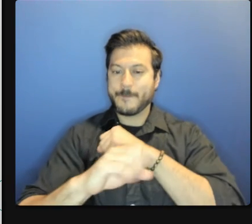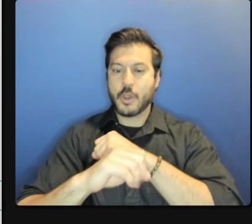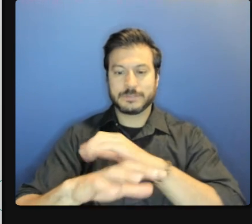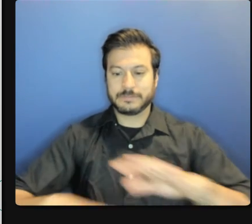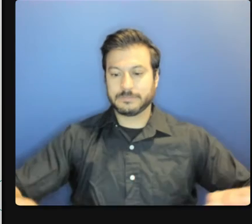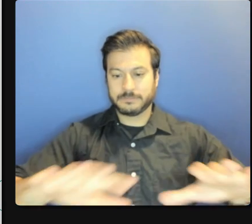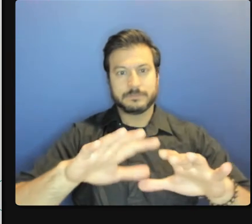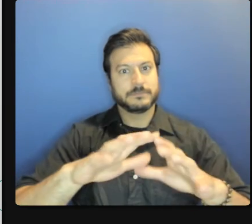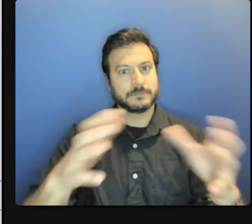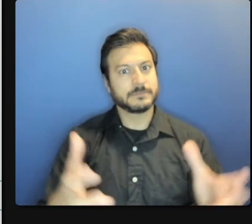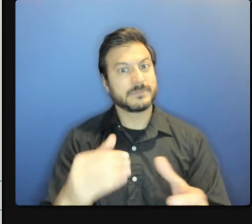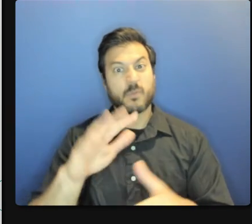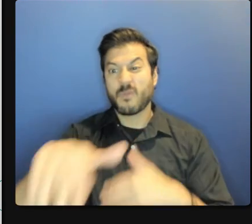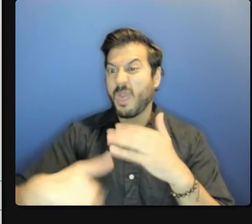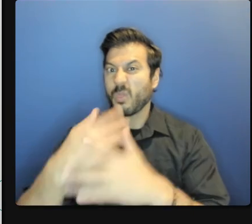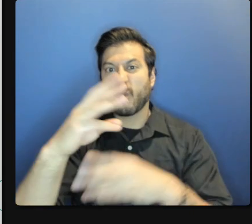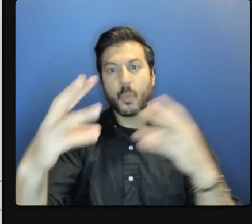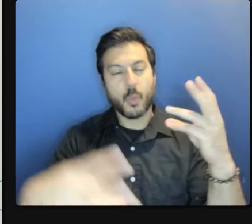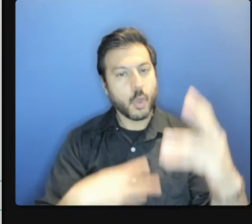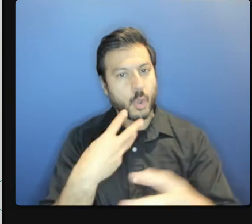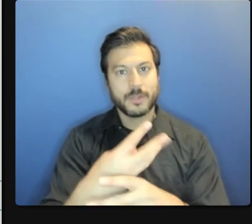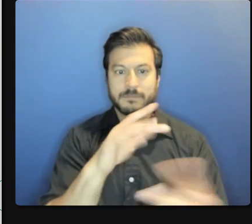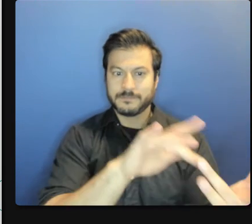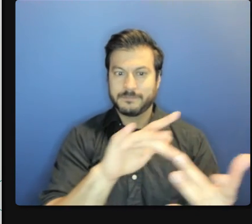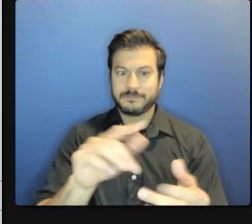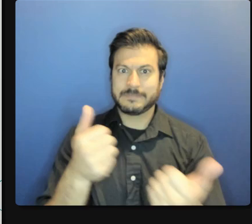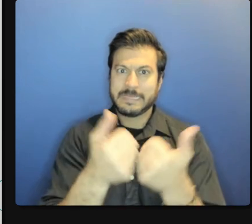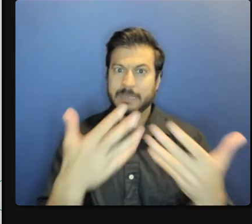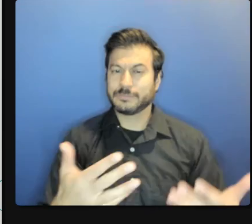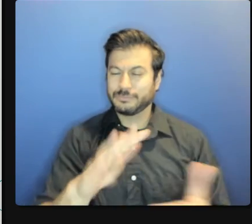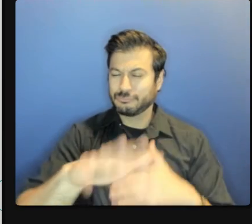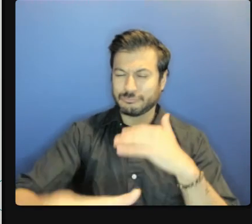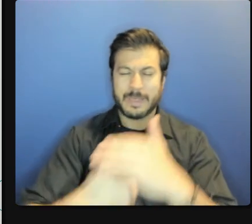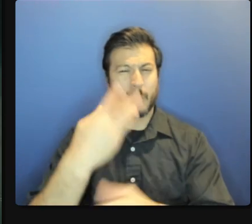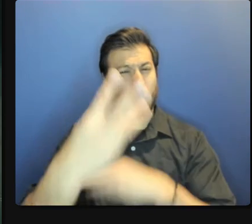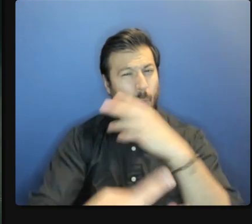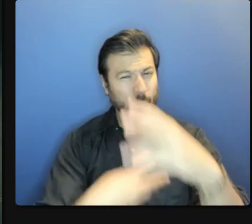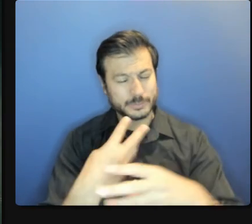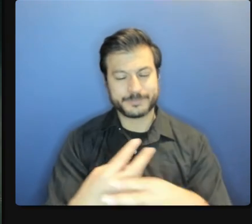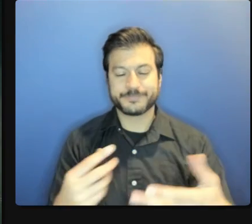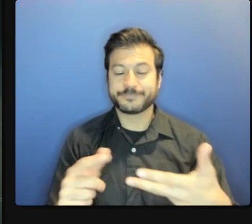to markets around the world and reach gamers on all devices. Number two.